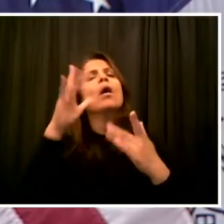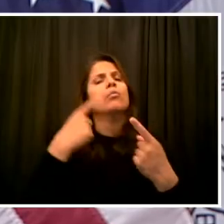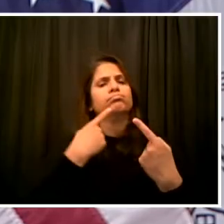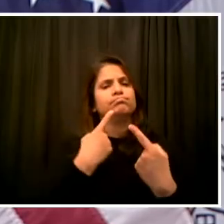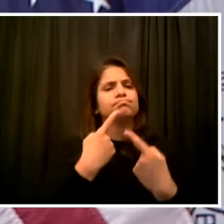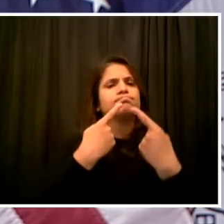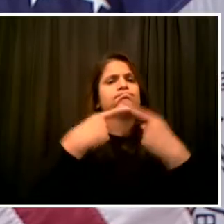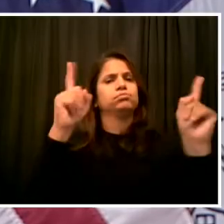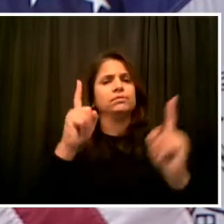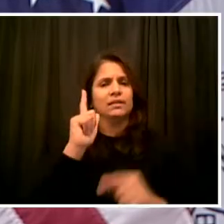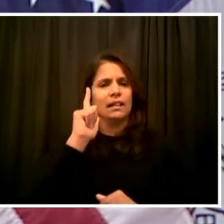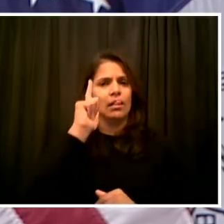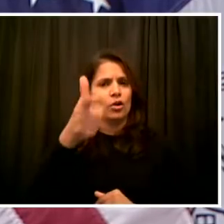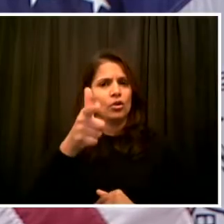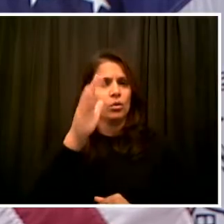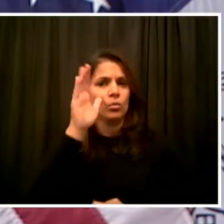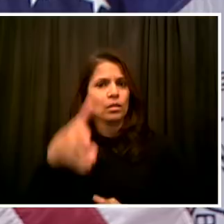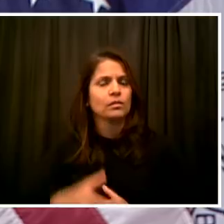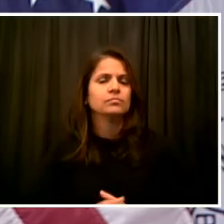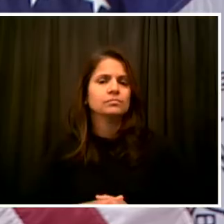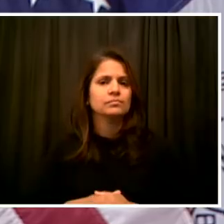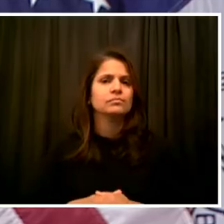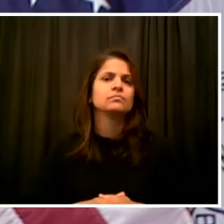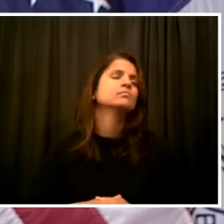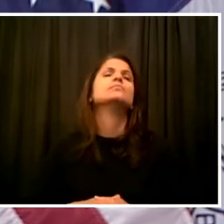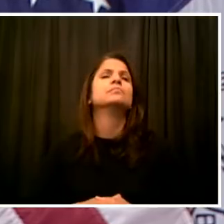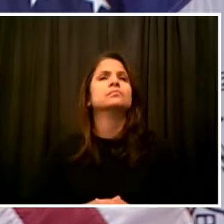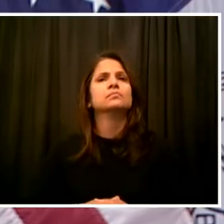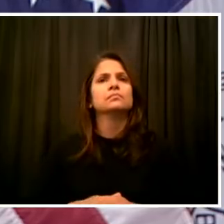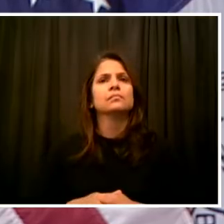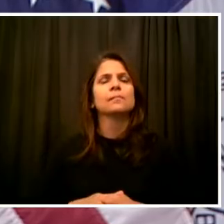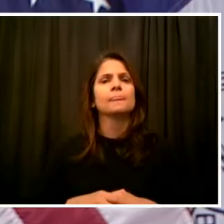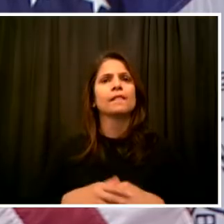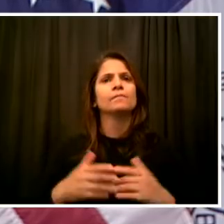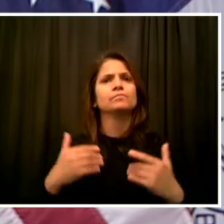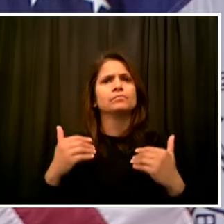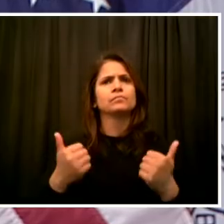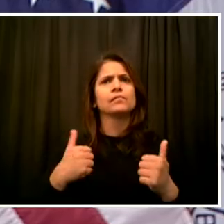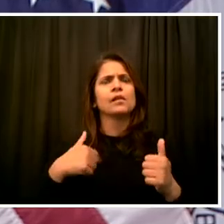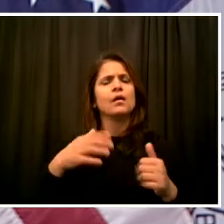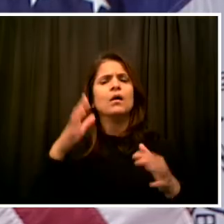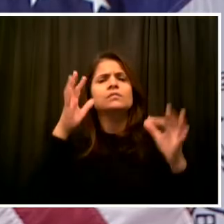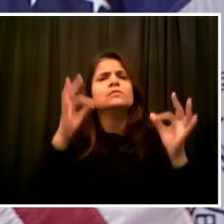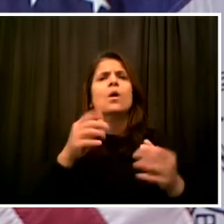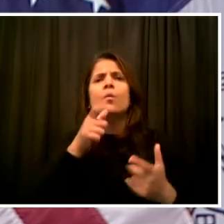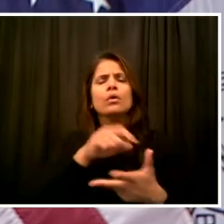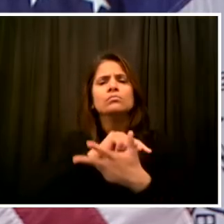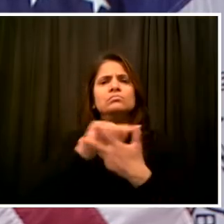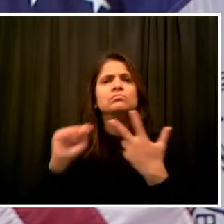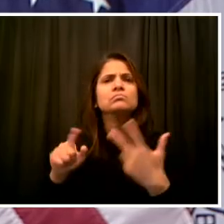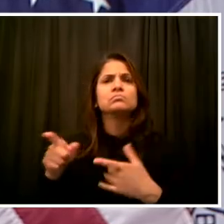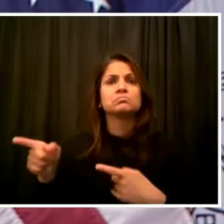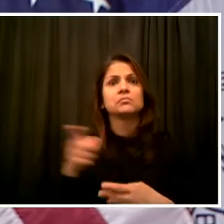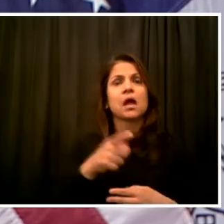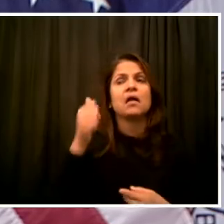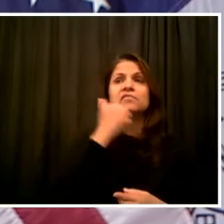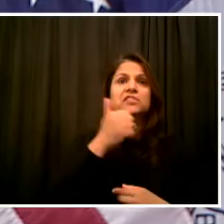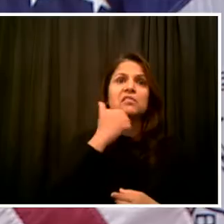CONFERENCE OR ANY PRESS CONFERENCE, WE PUT TOGETHER THE LINEUP EACH DAY ACCORDING TO WHAT WE THINK IS NECESSARY AND TH CATHAGENS